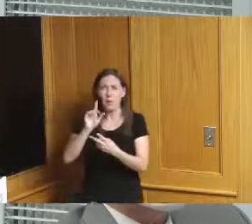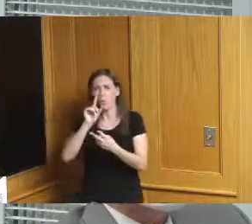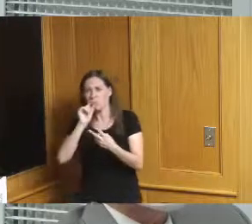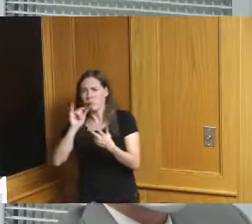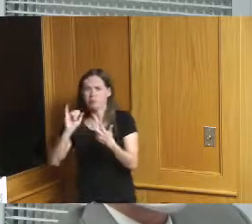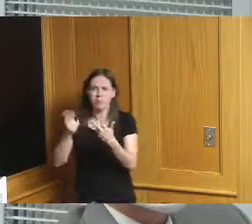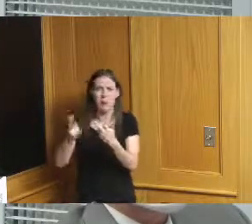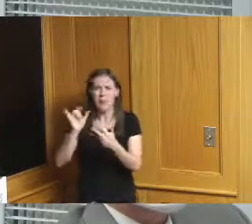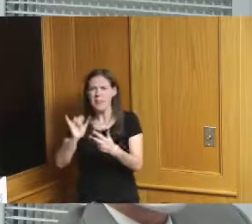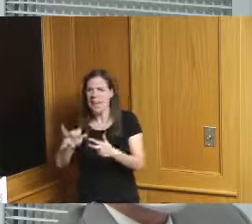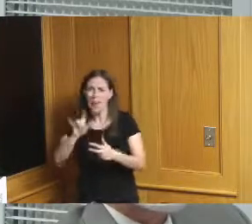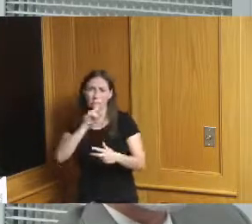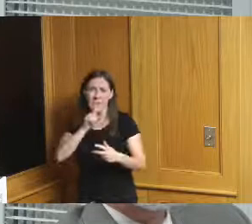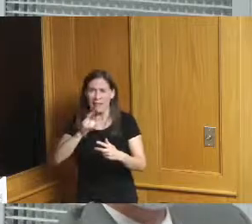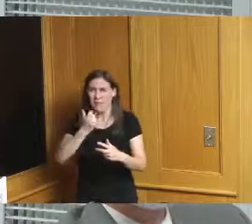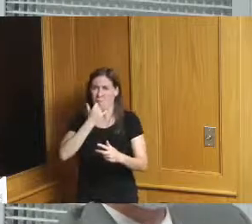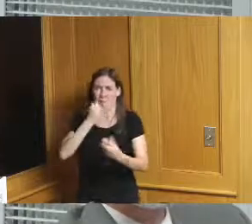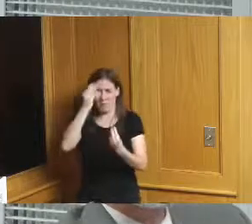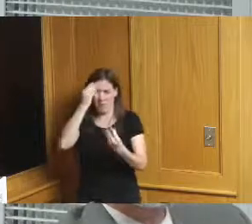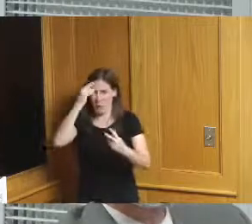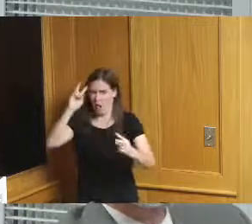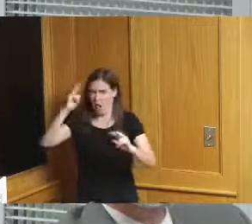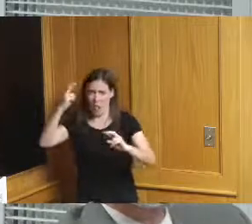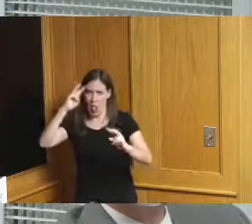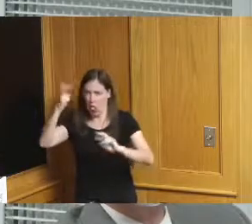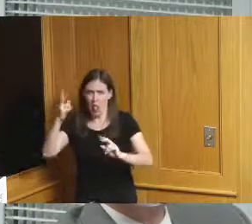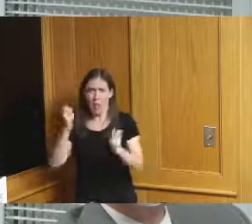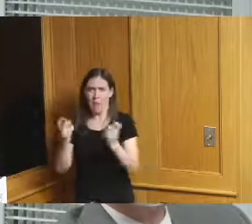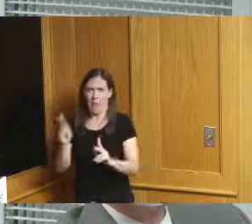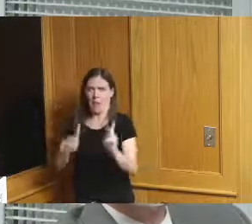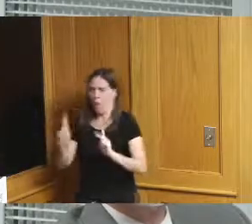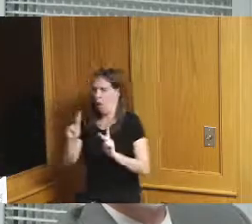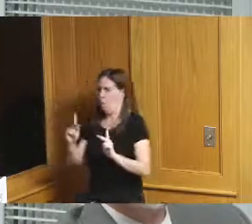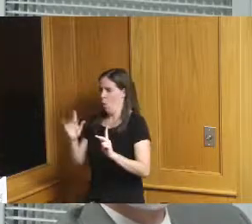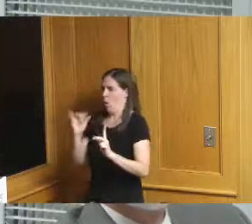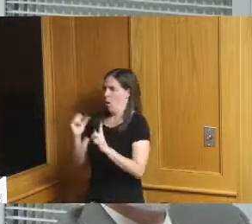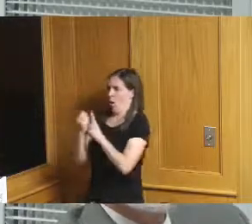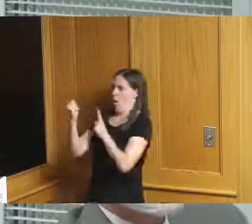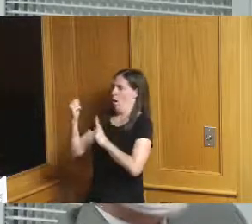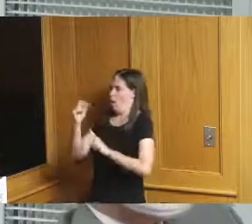linkage to a clinician because not everyone in our community has a primary care physician or a doctor